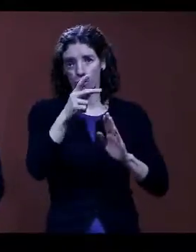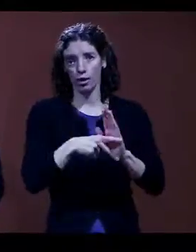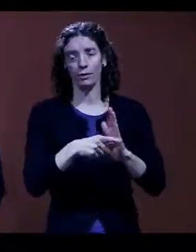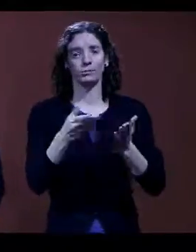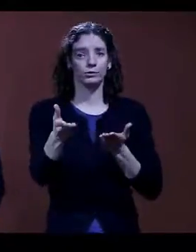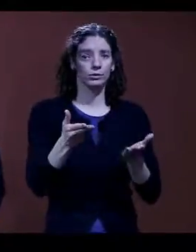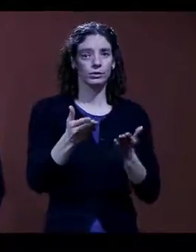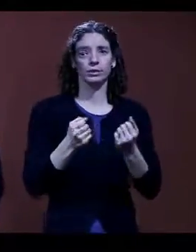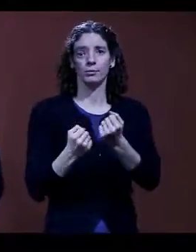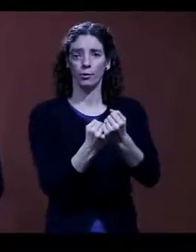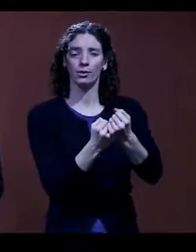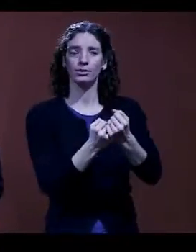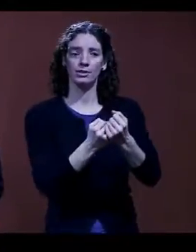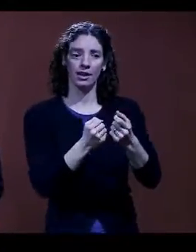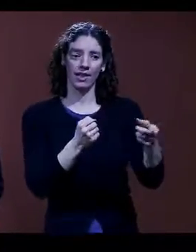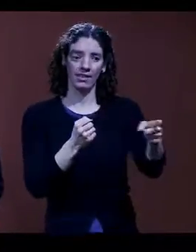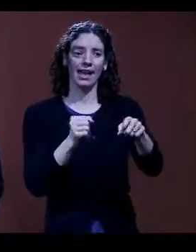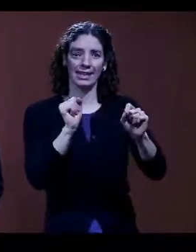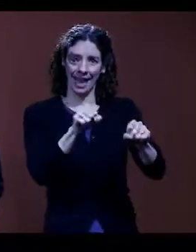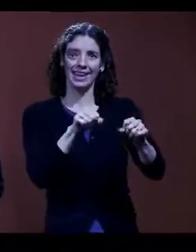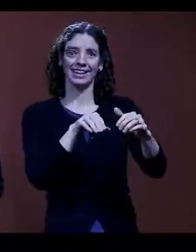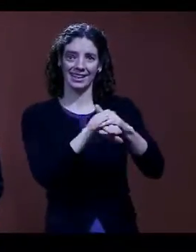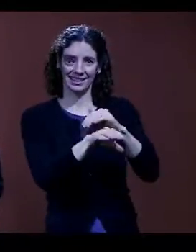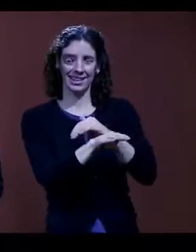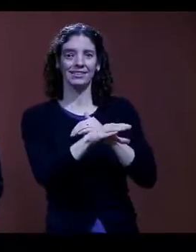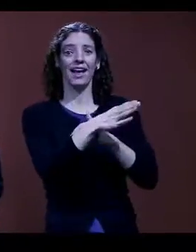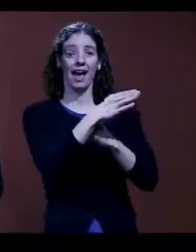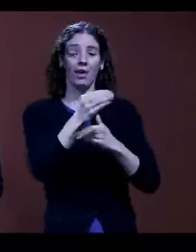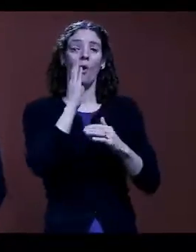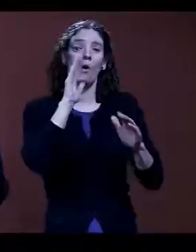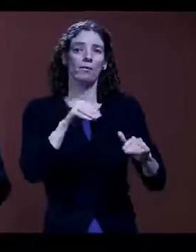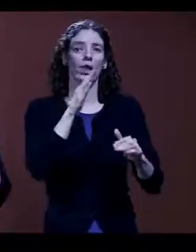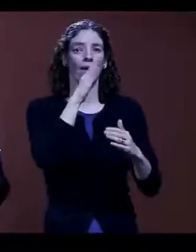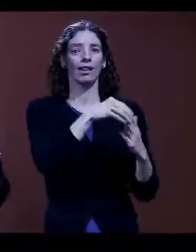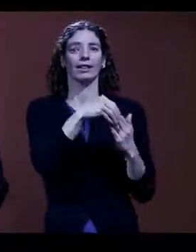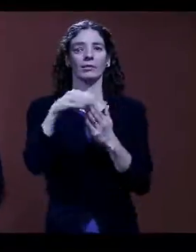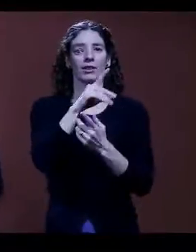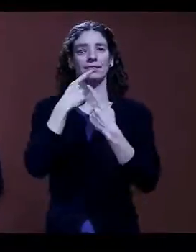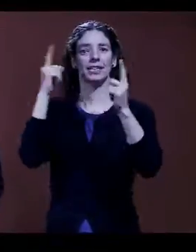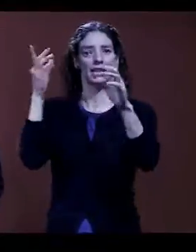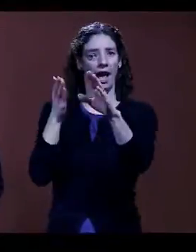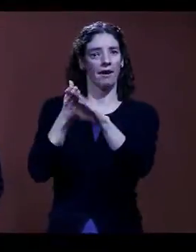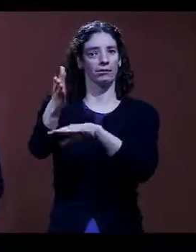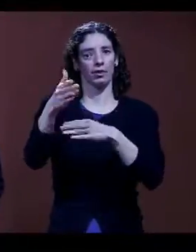and that will lead to those positive outcomes once they leave school. It's all about good planning;